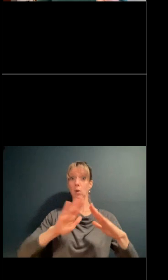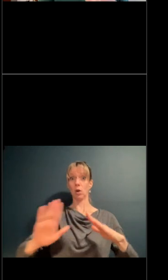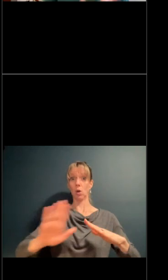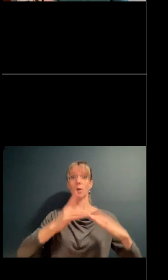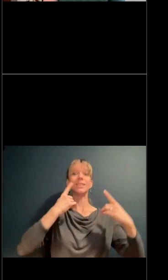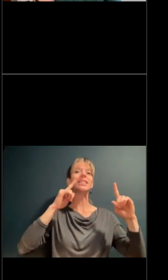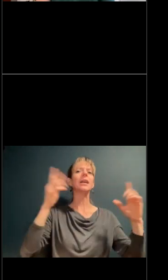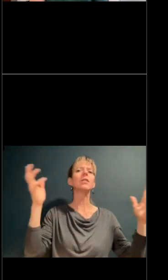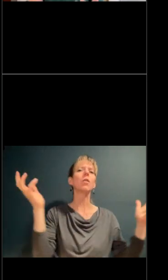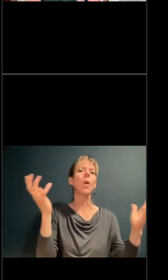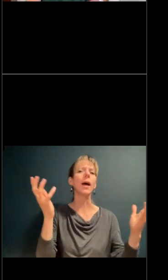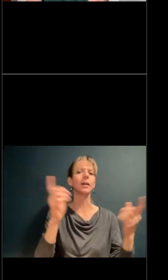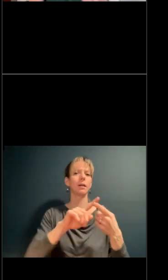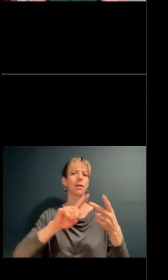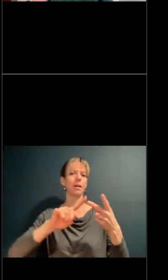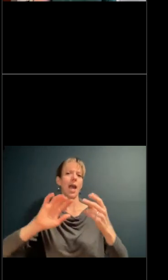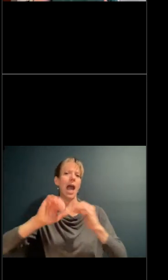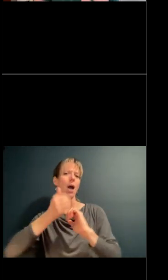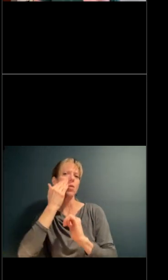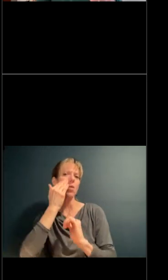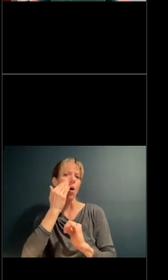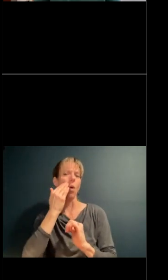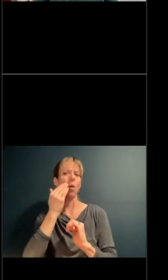And how do you know? What do you notice, see,